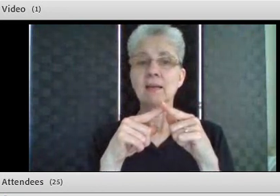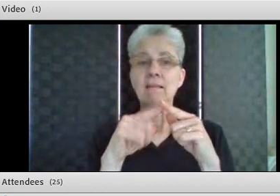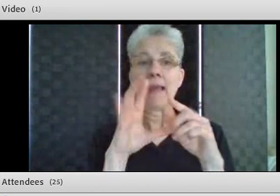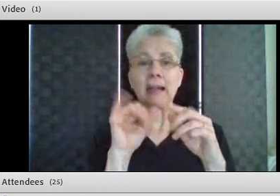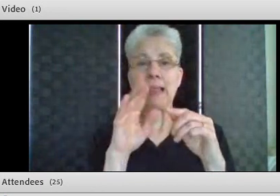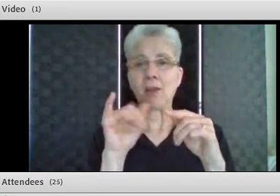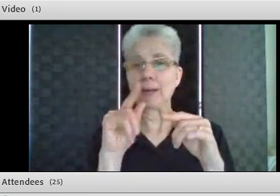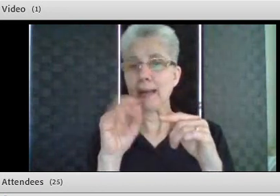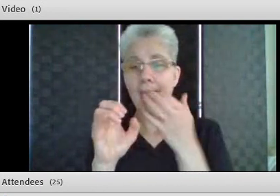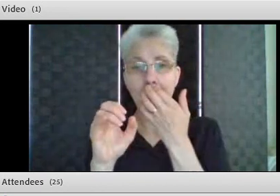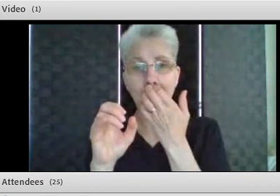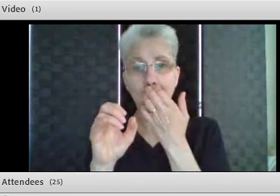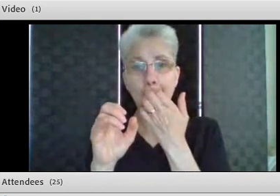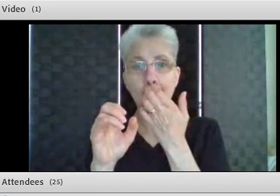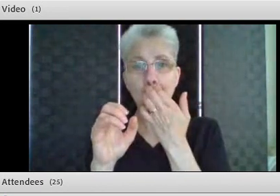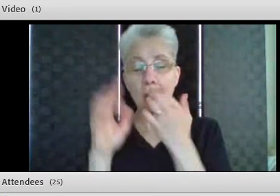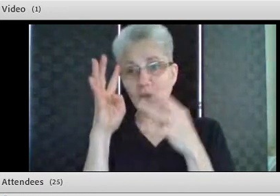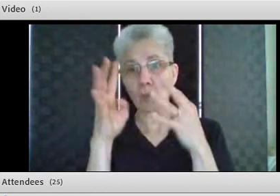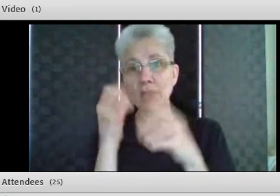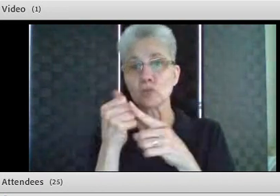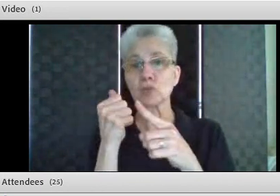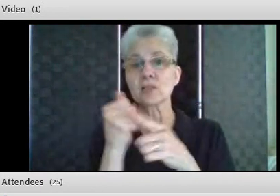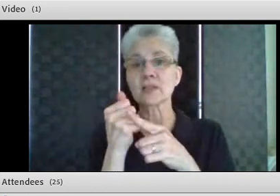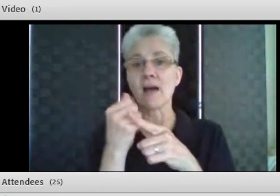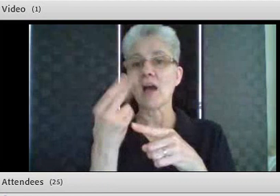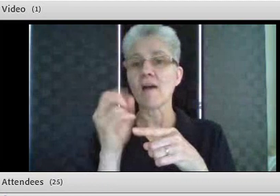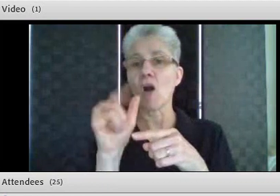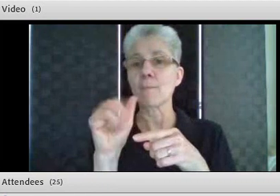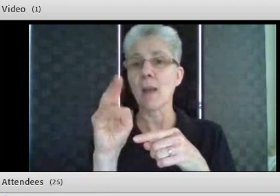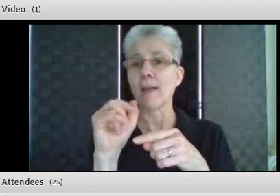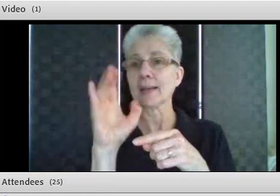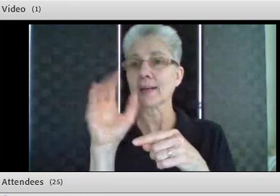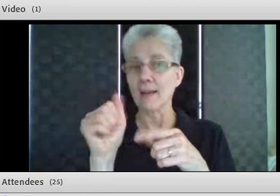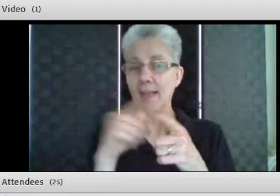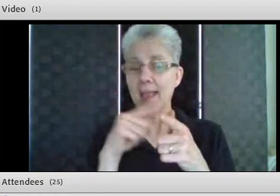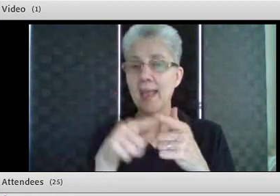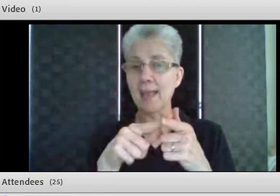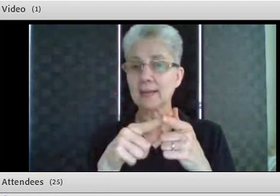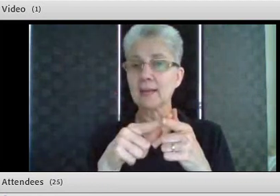the paper vibrates and just like a reed would in a clarinet,